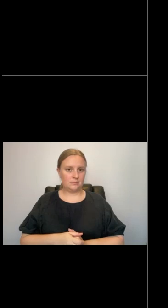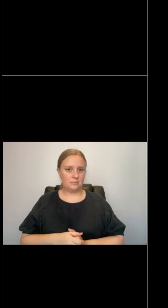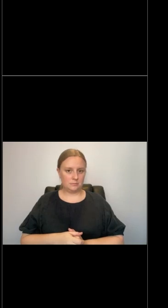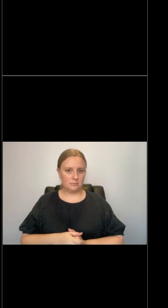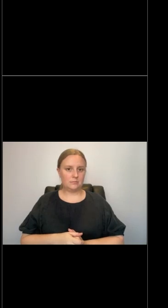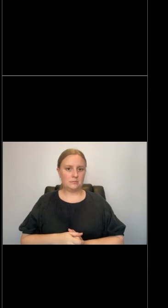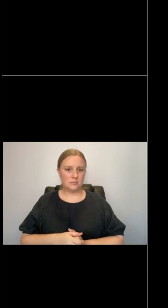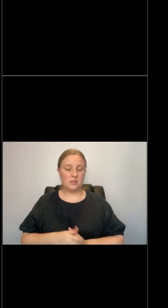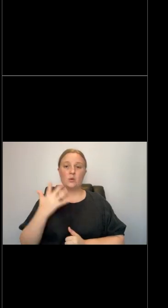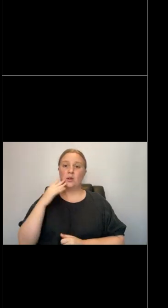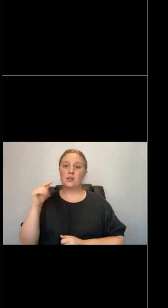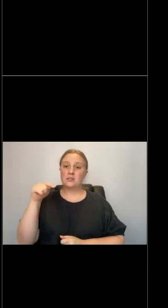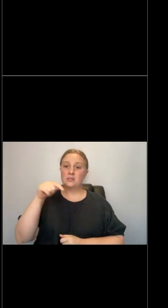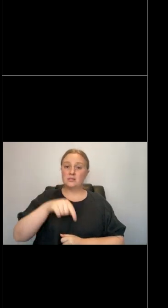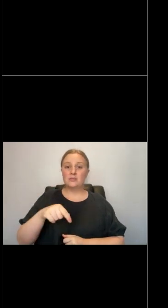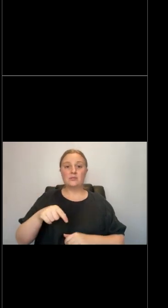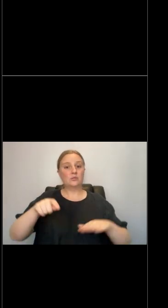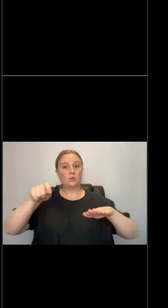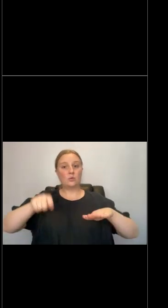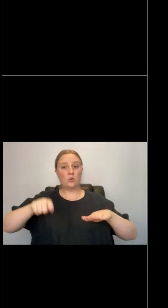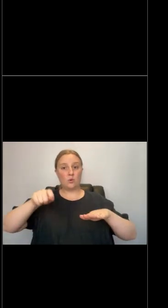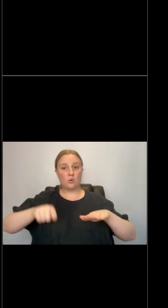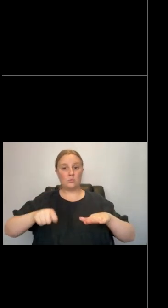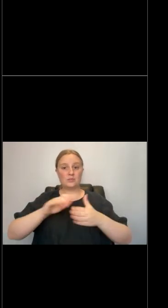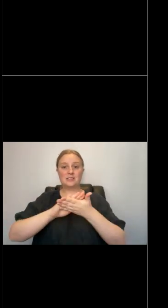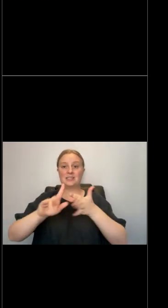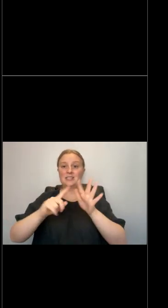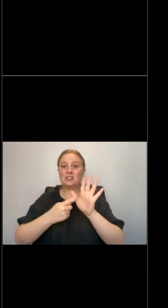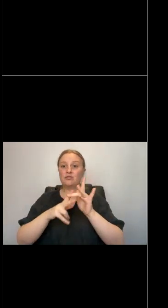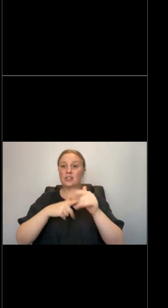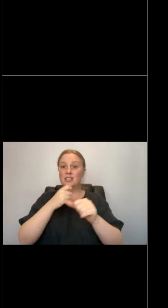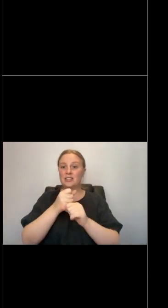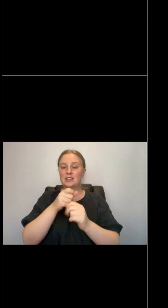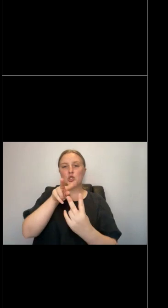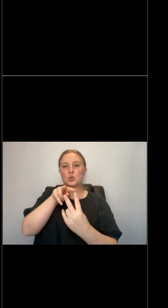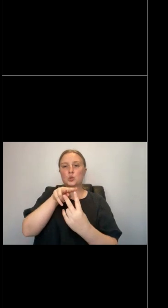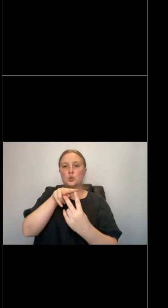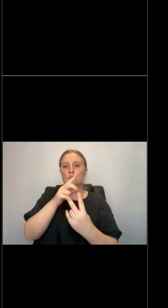there are two types either contested or not contested.